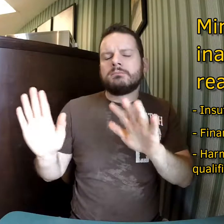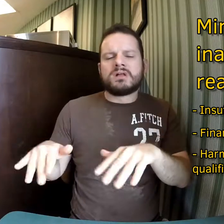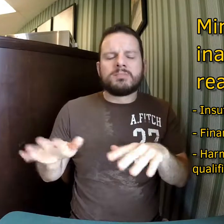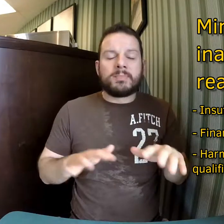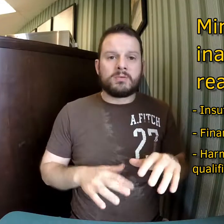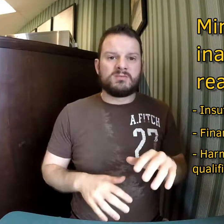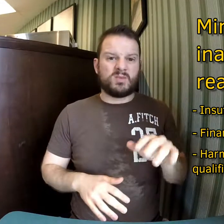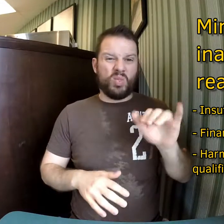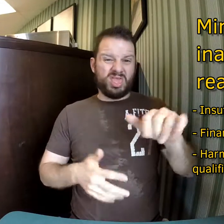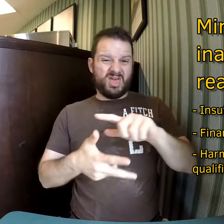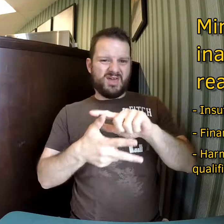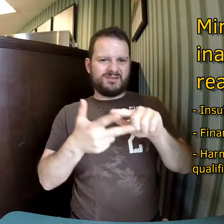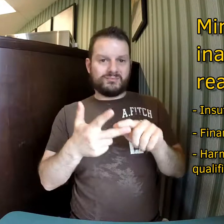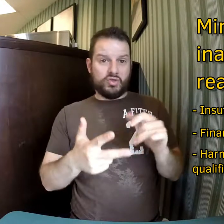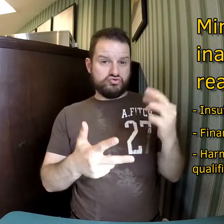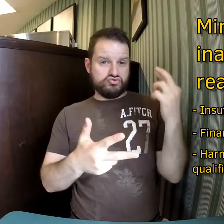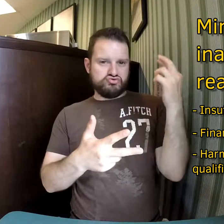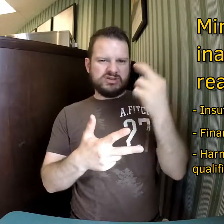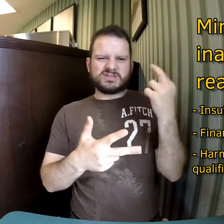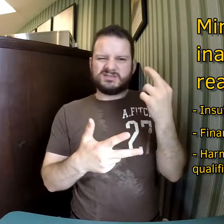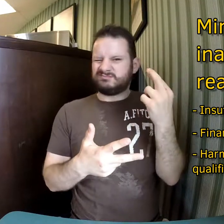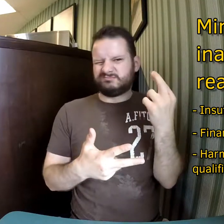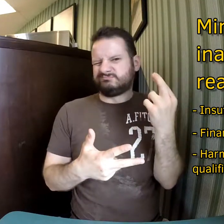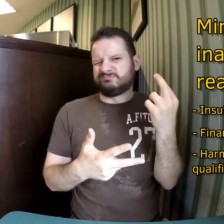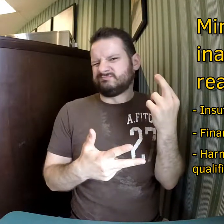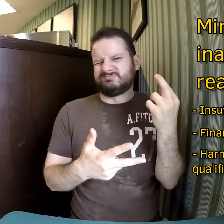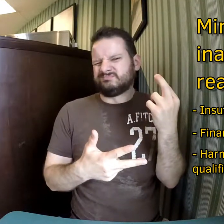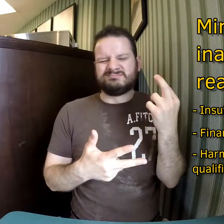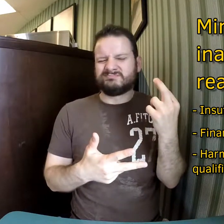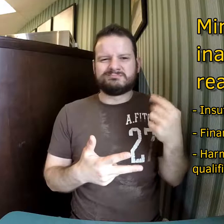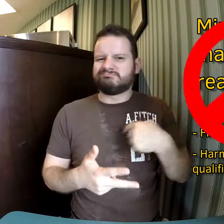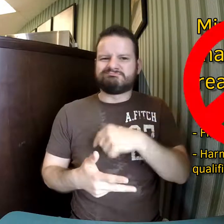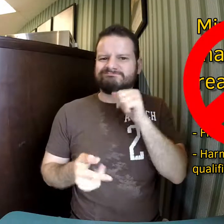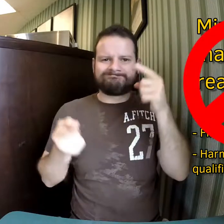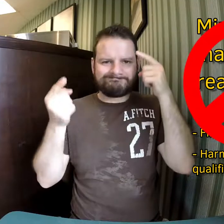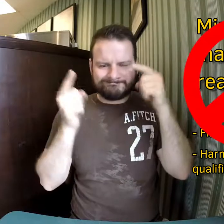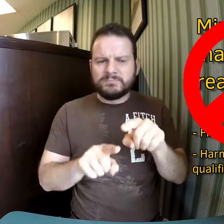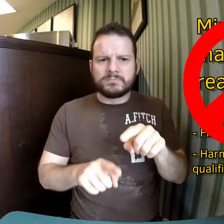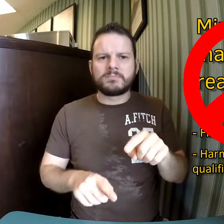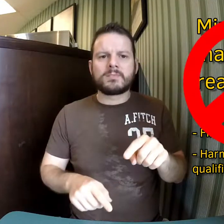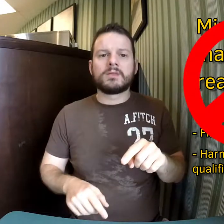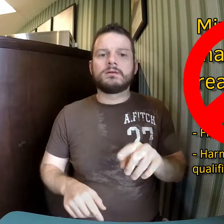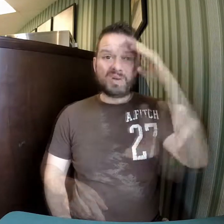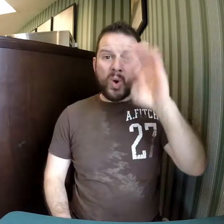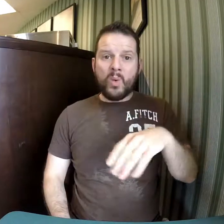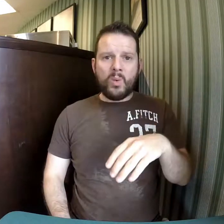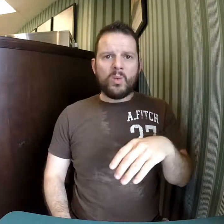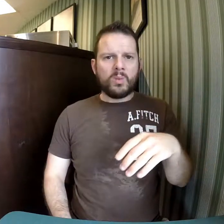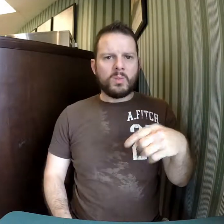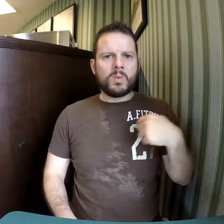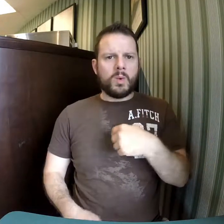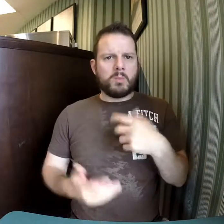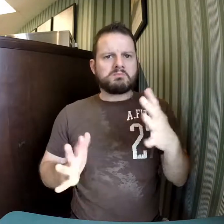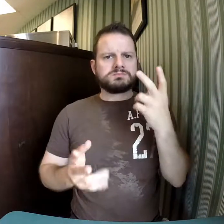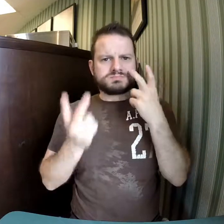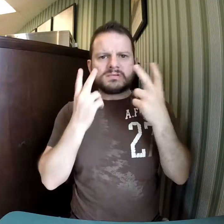Whatever that is. So we do not agree with any of these reasons. You know that we actually have seen